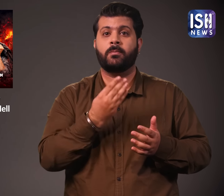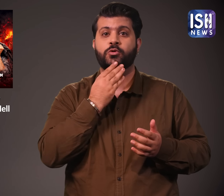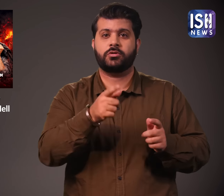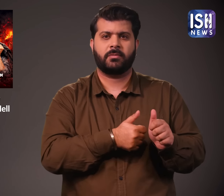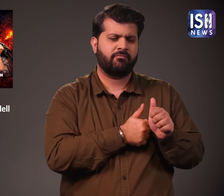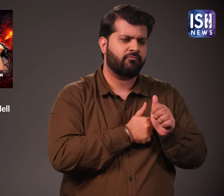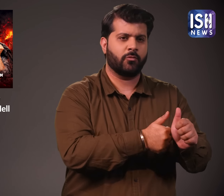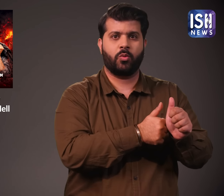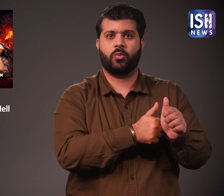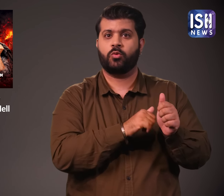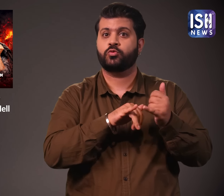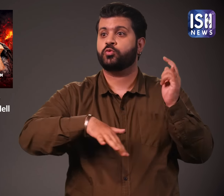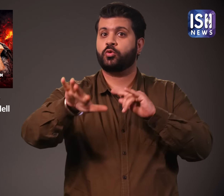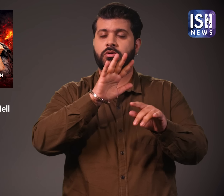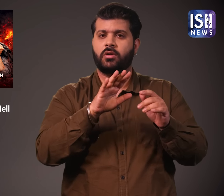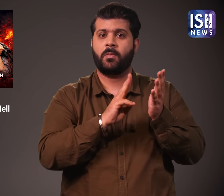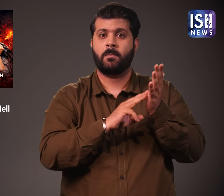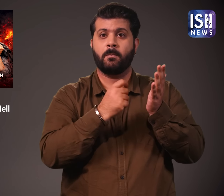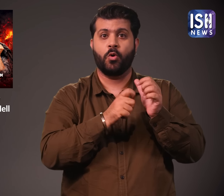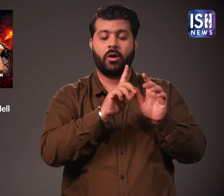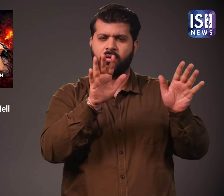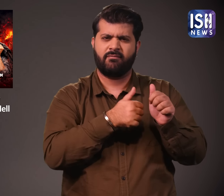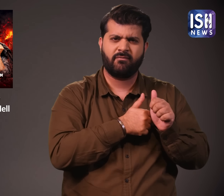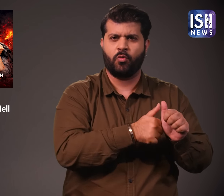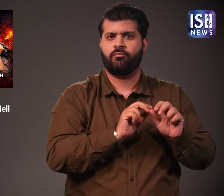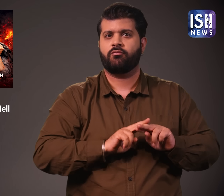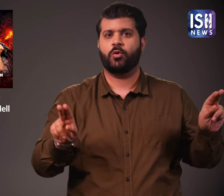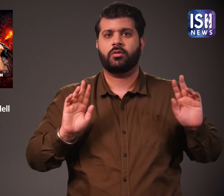were obedience to Islamic law keeps society moral.